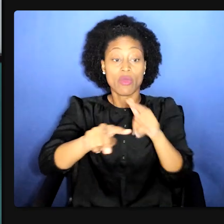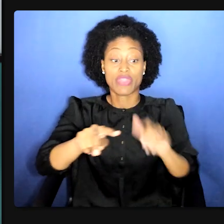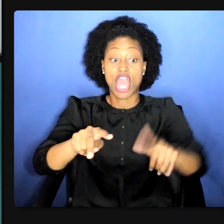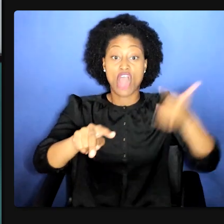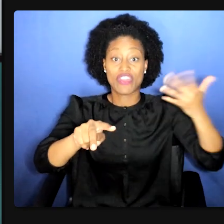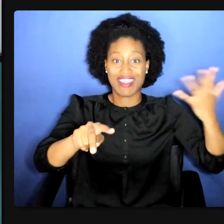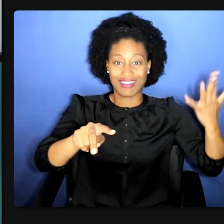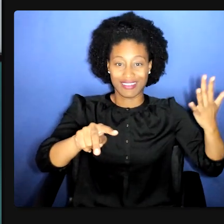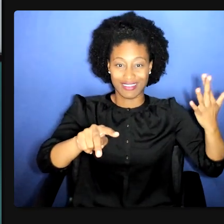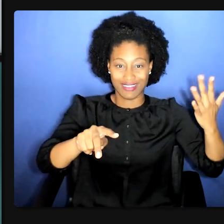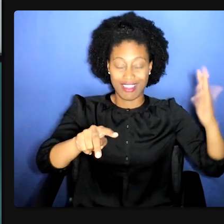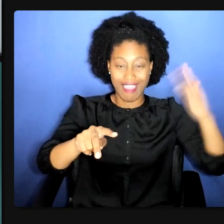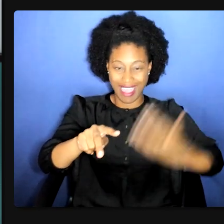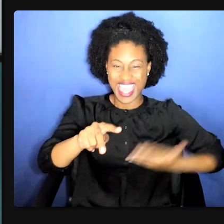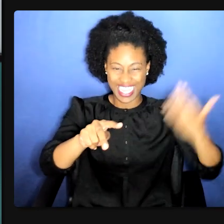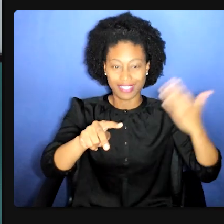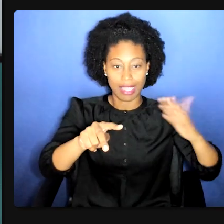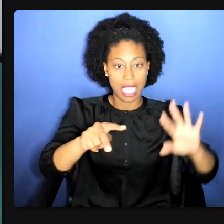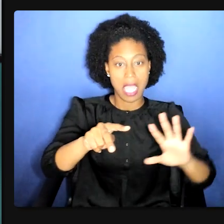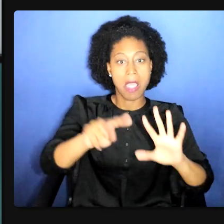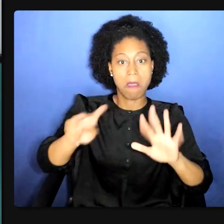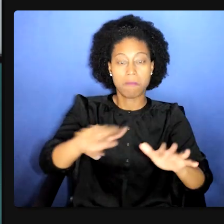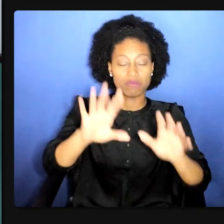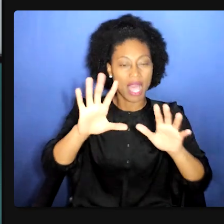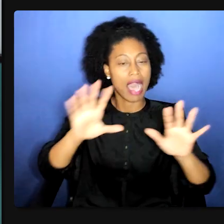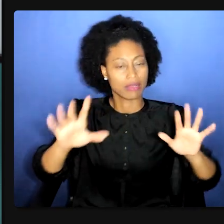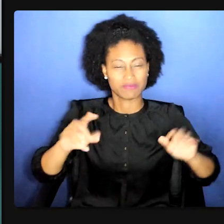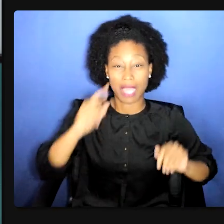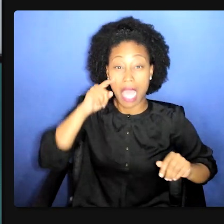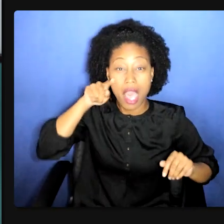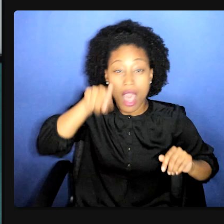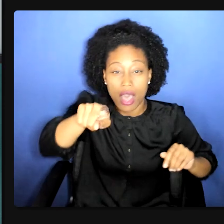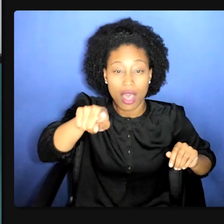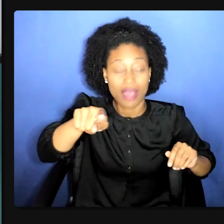your other hand you can you can manipulate it but you target it with your gaze and there's all kinds